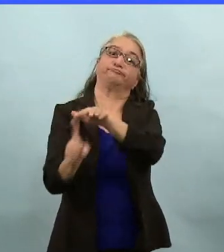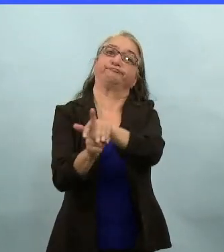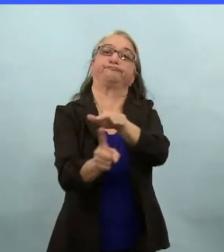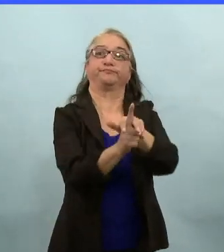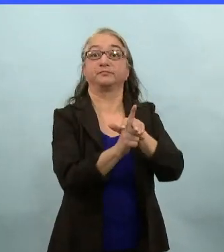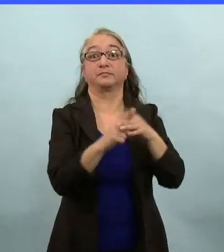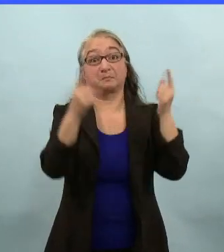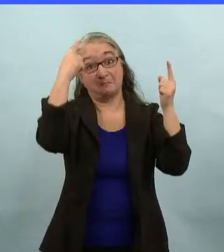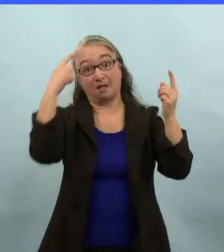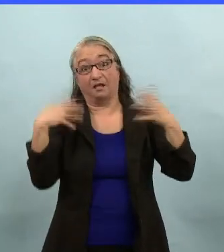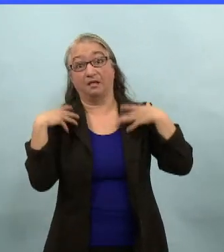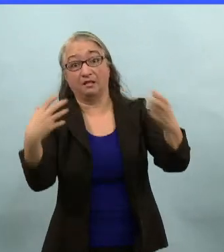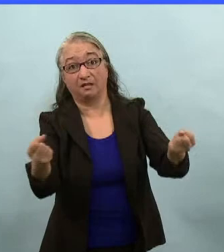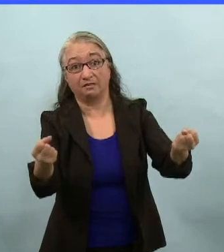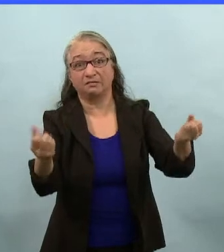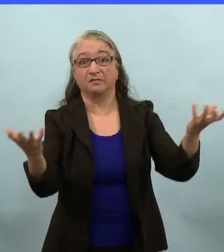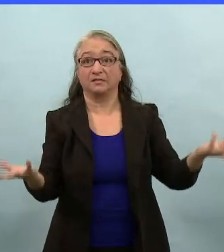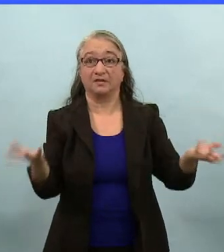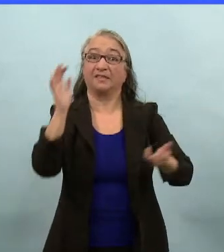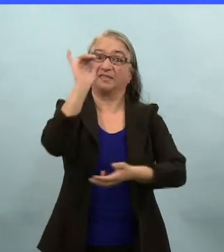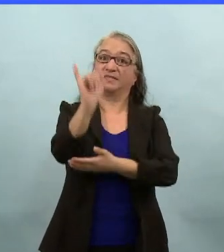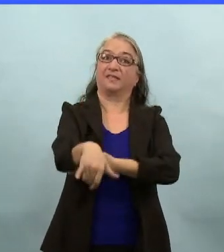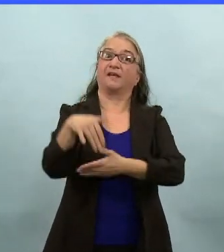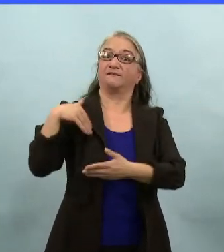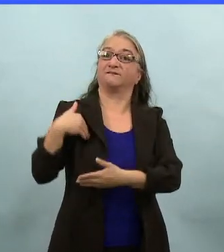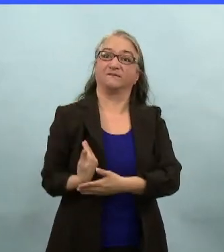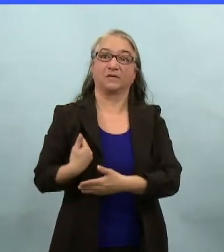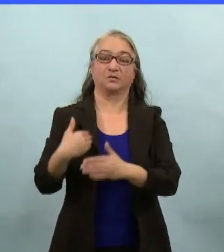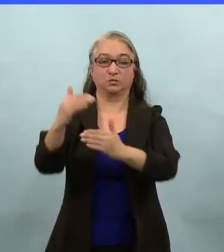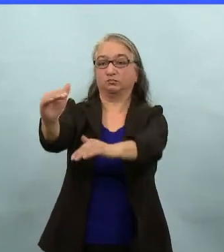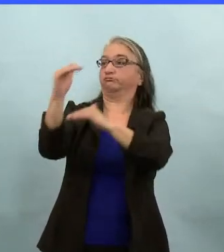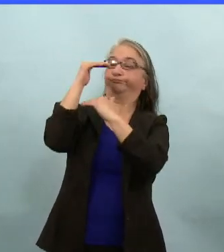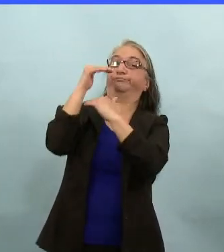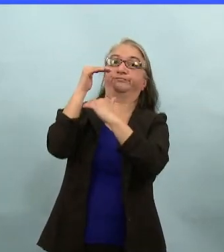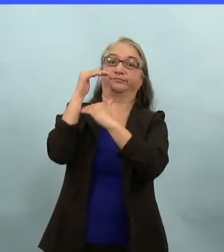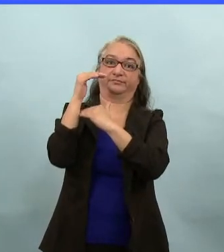some of the restrictions so we're going to have to take a more balanced approach are you giving up